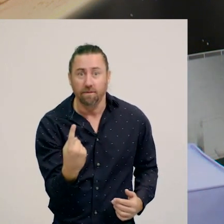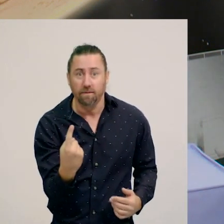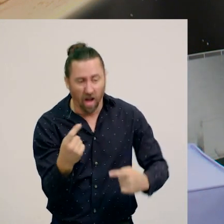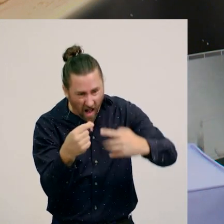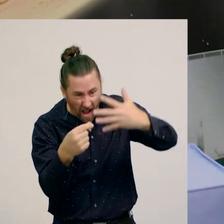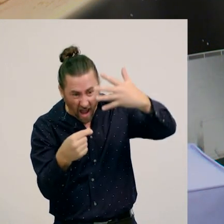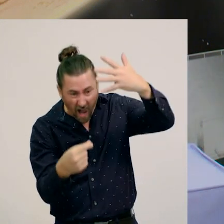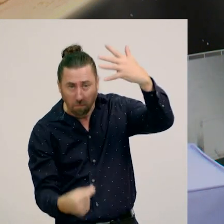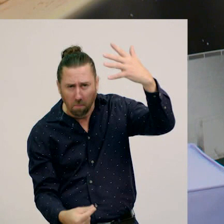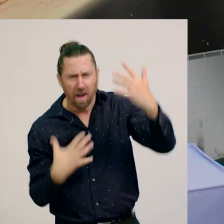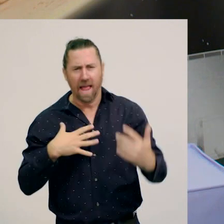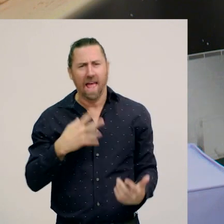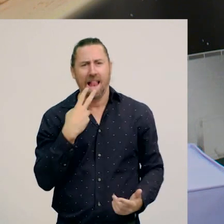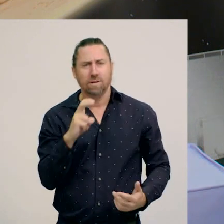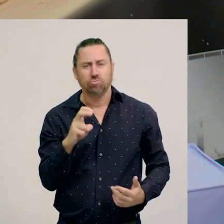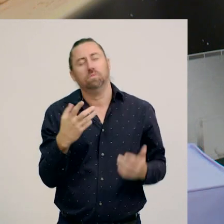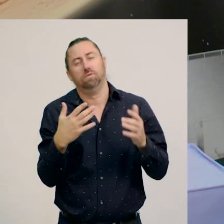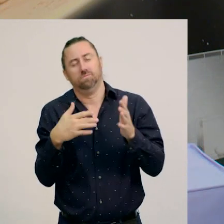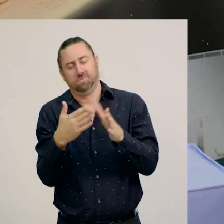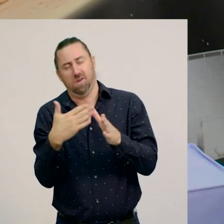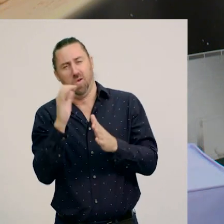Of course, it will depend on the room you're in. But,